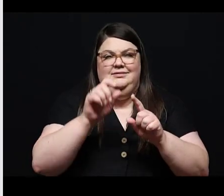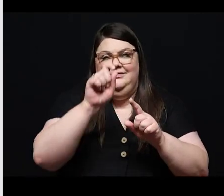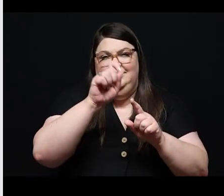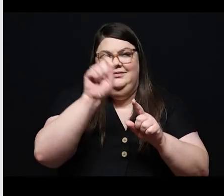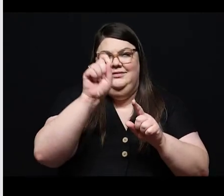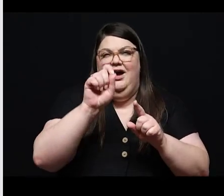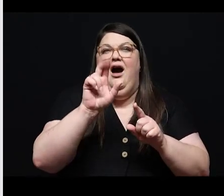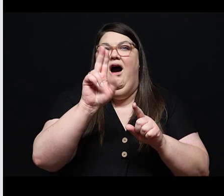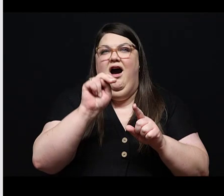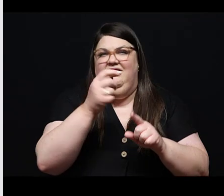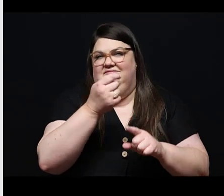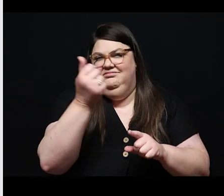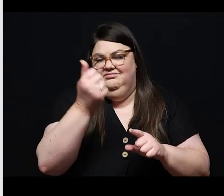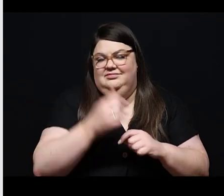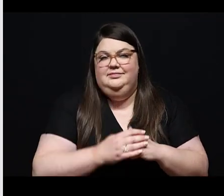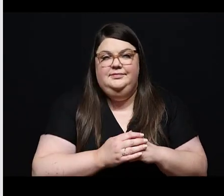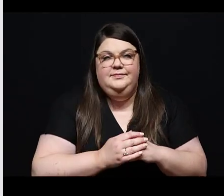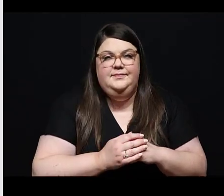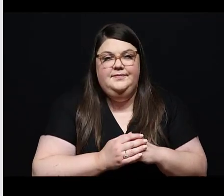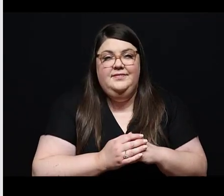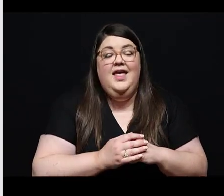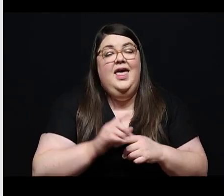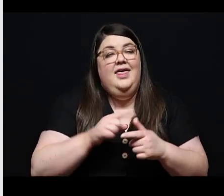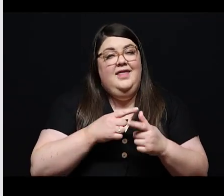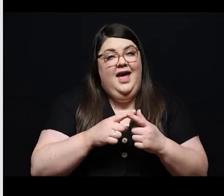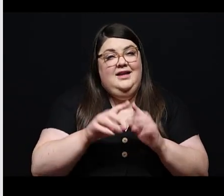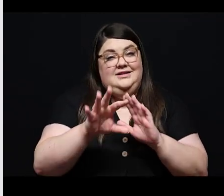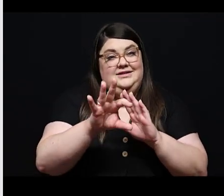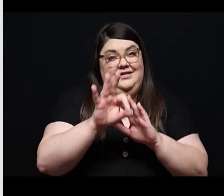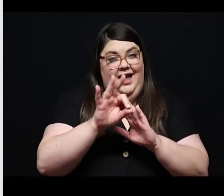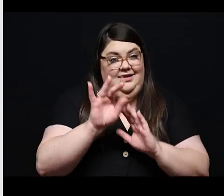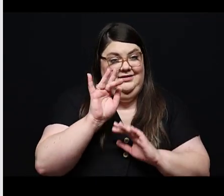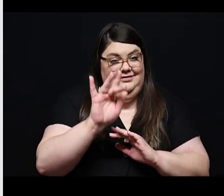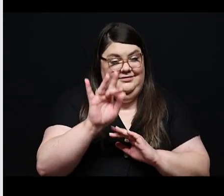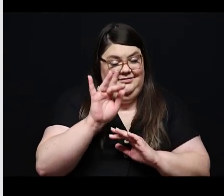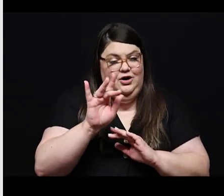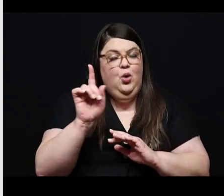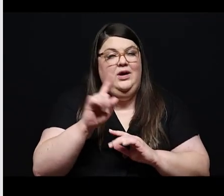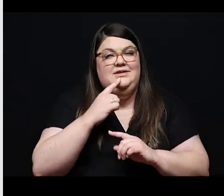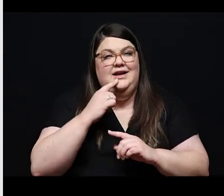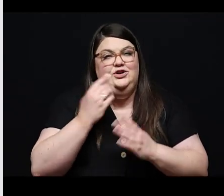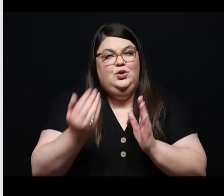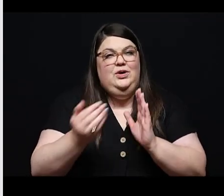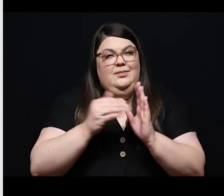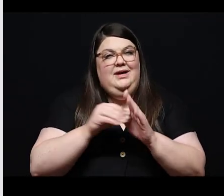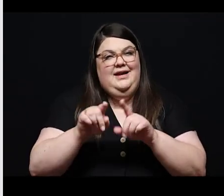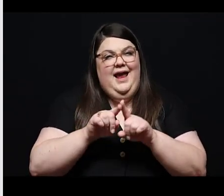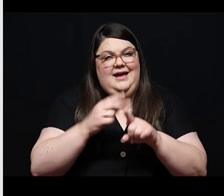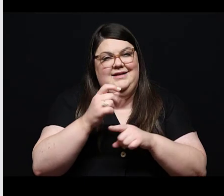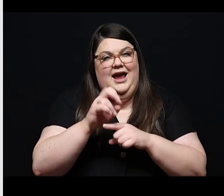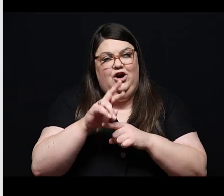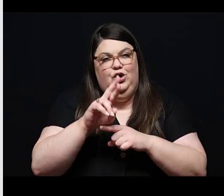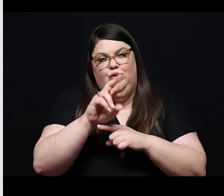Then, select the “Repeat as header row at the top of each page option.” Select ok.